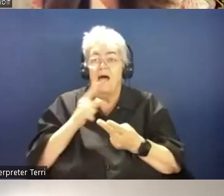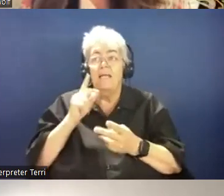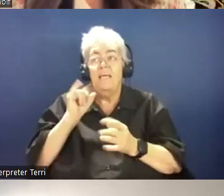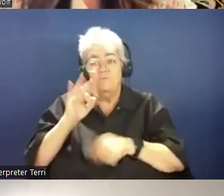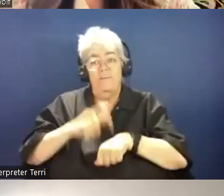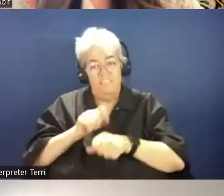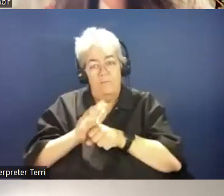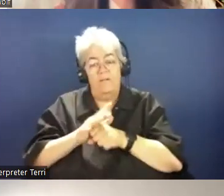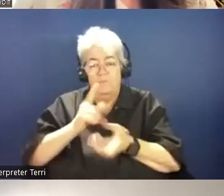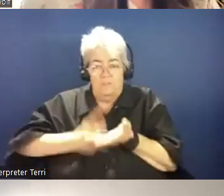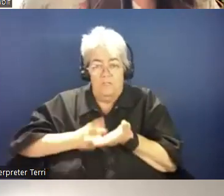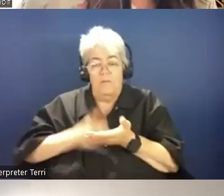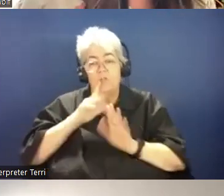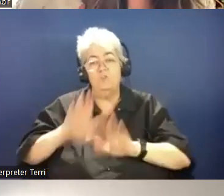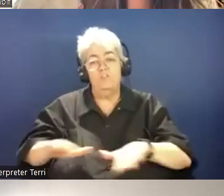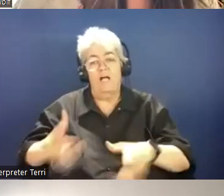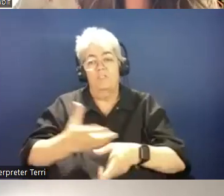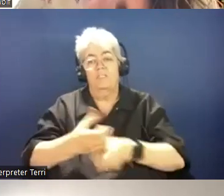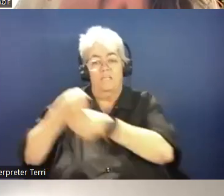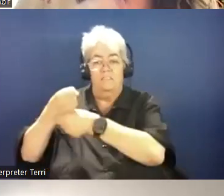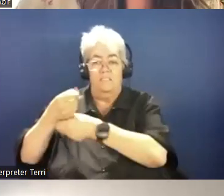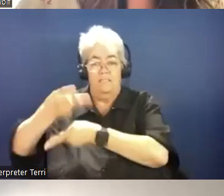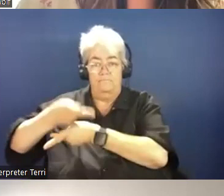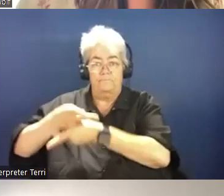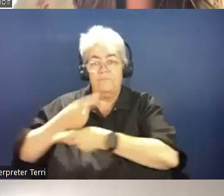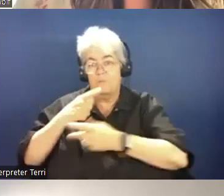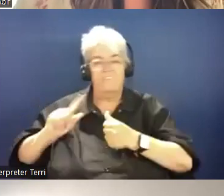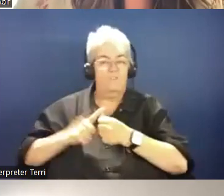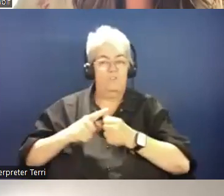But I wanted to make sure we get the, we start off with the Violence Free priorities.